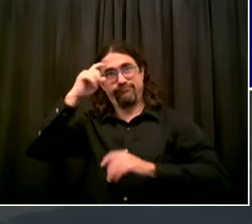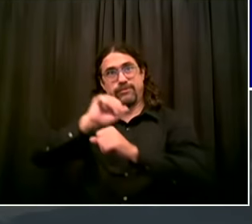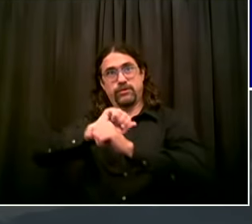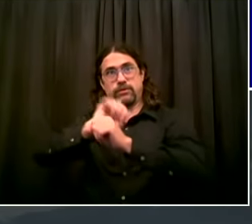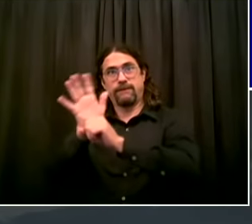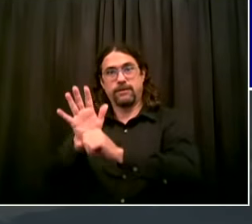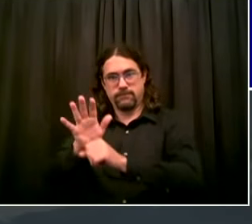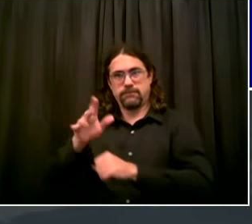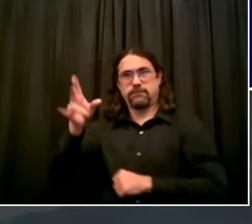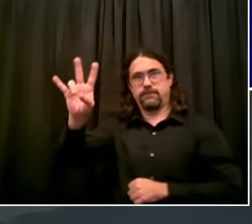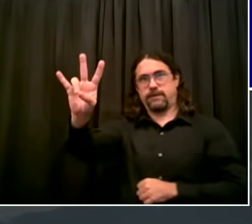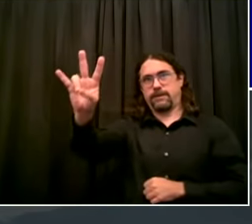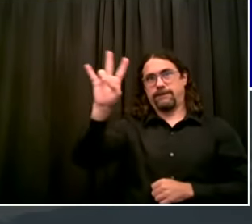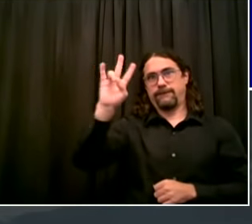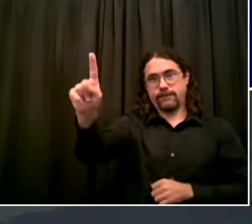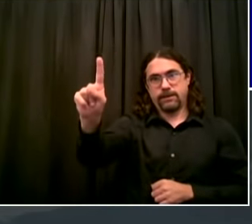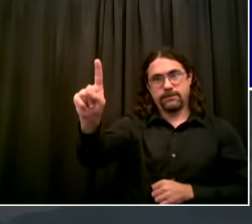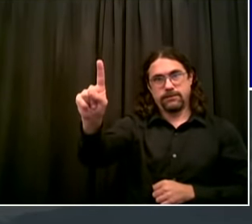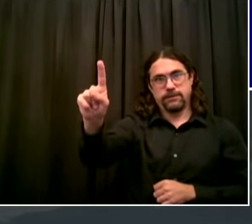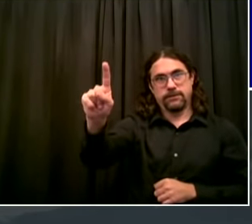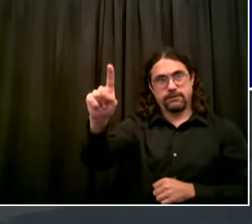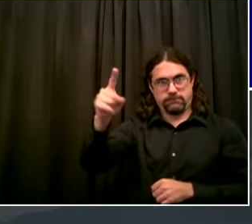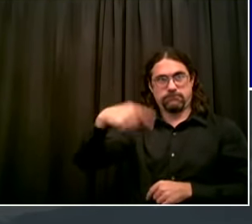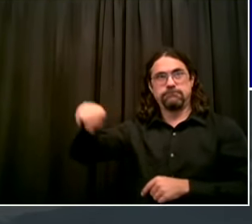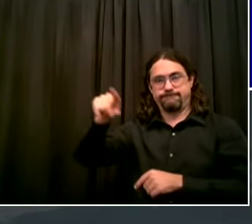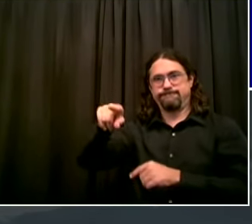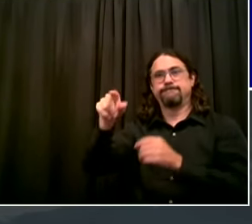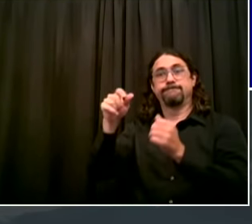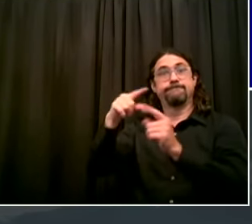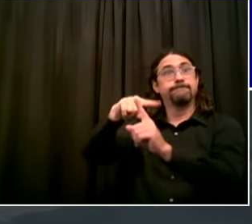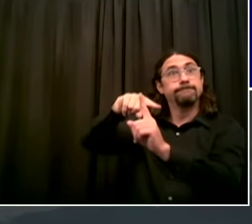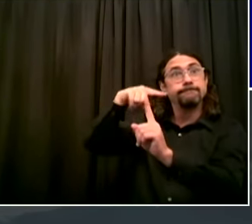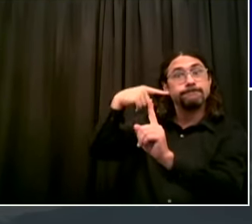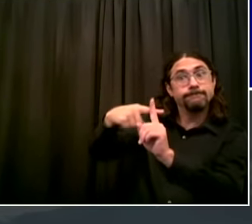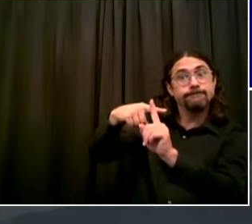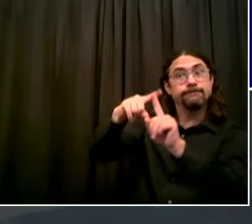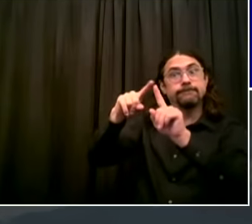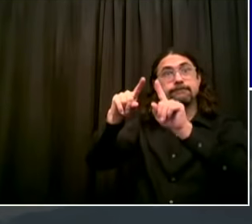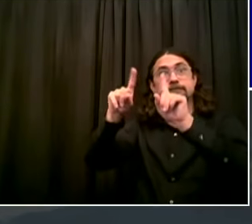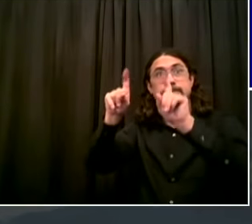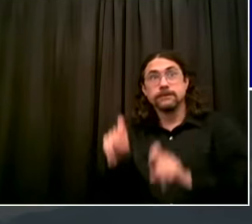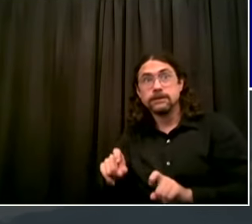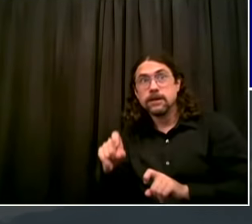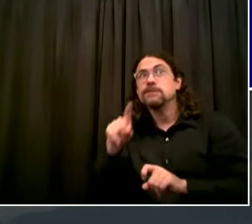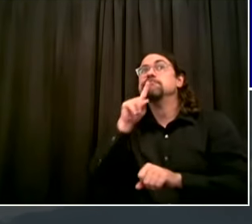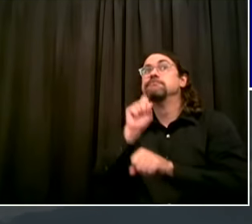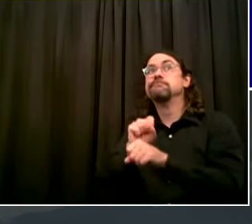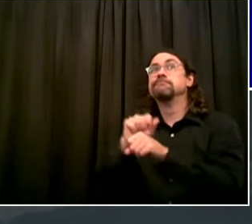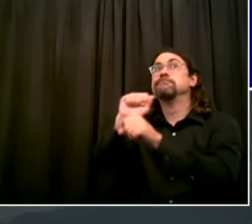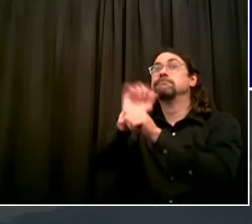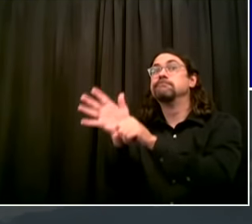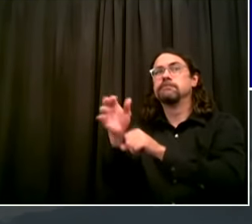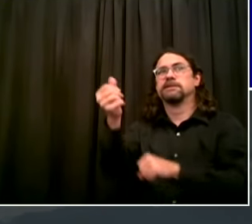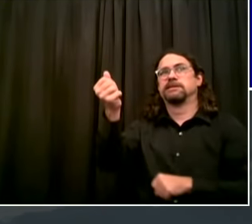IN QUITE A WHILE THE DAILY NUMBER IS OVER 3%. THAT IS CAUSE FOR REAL CONCERN. WE WILL LTAK